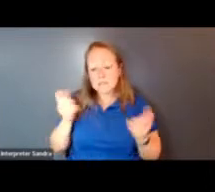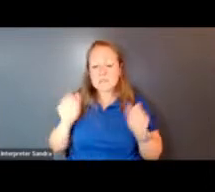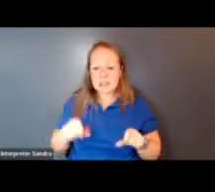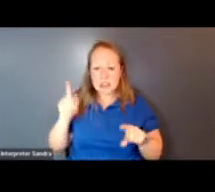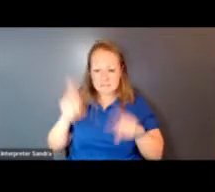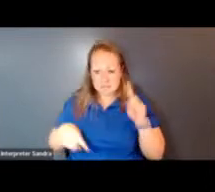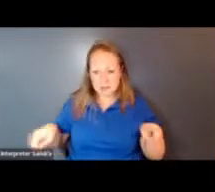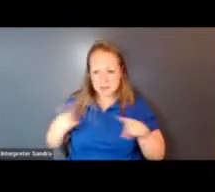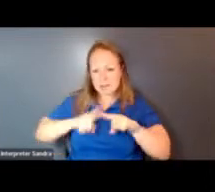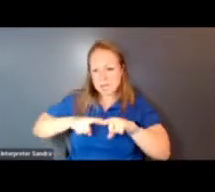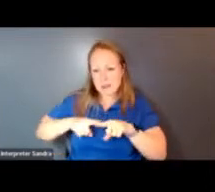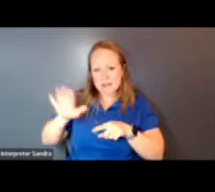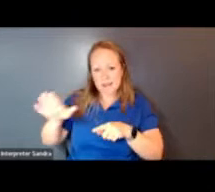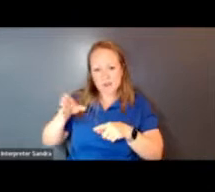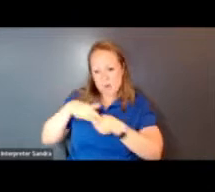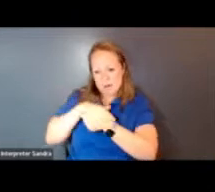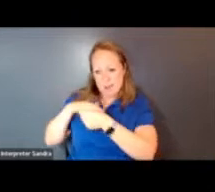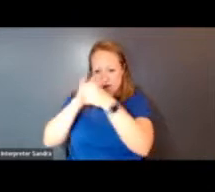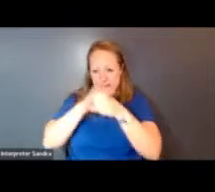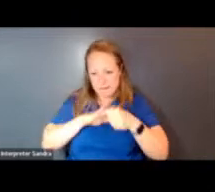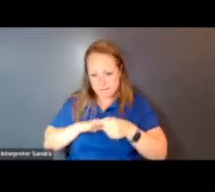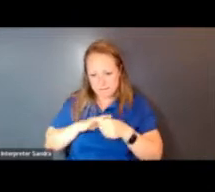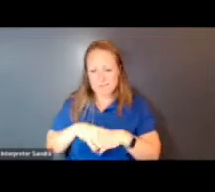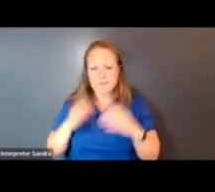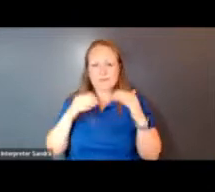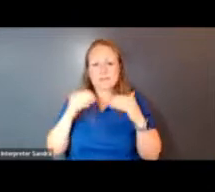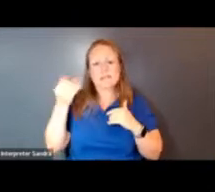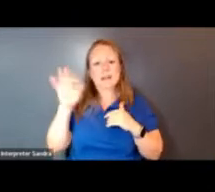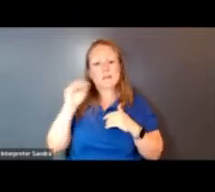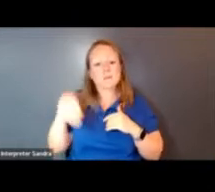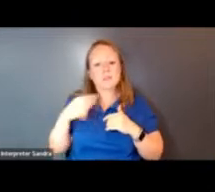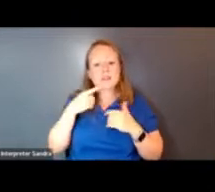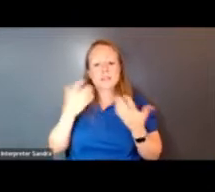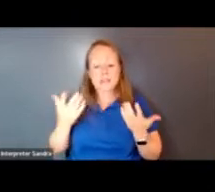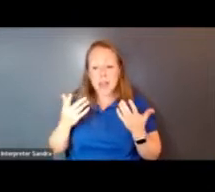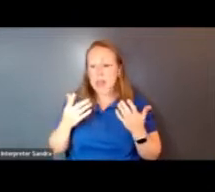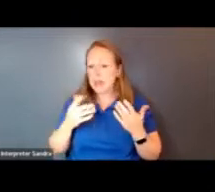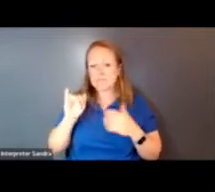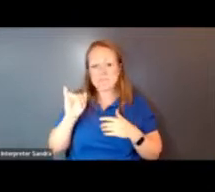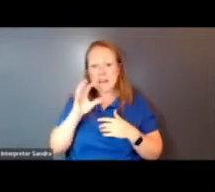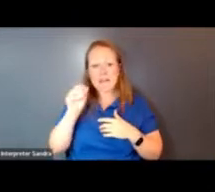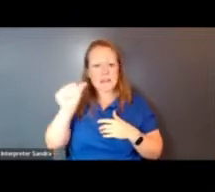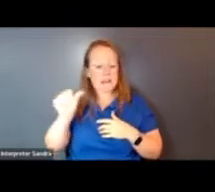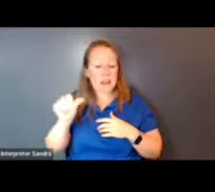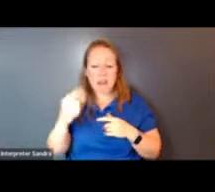on where you live in your state. And then we've got 19% of you who say I&A is consistently strong. So we'd love to hear